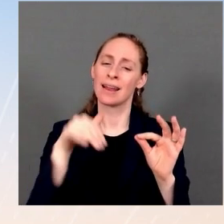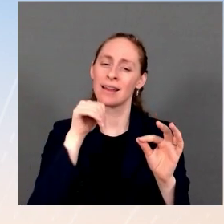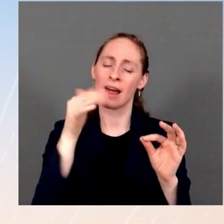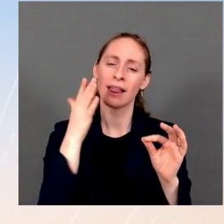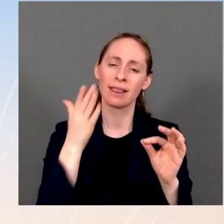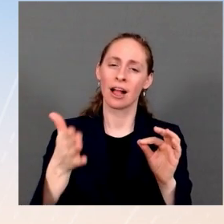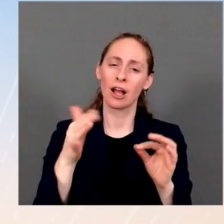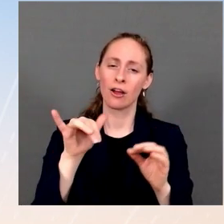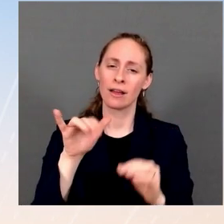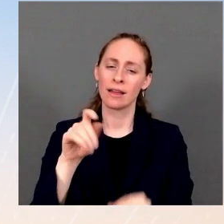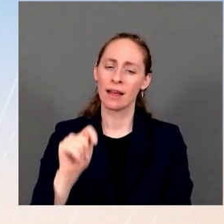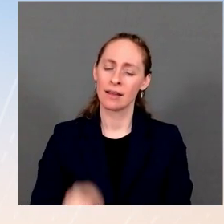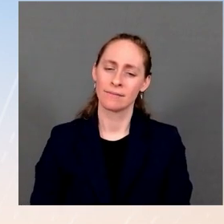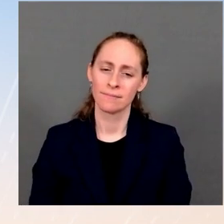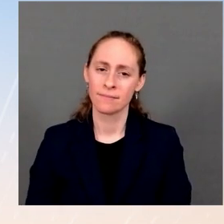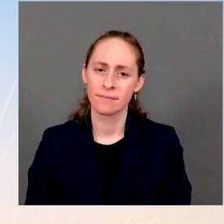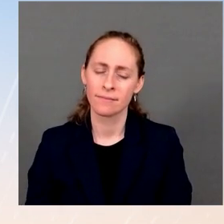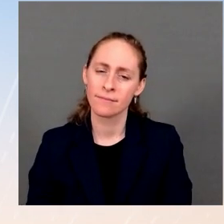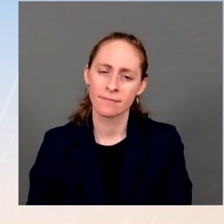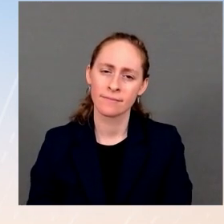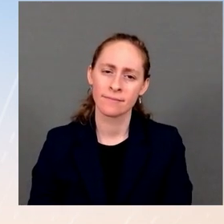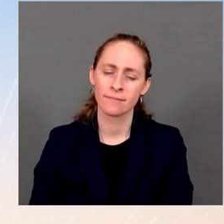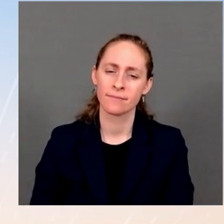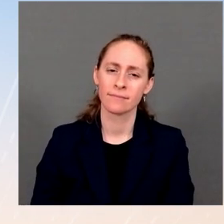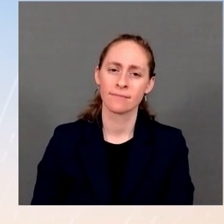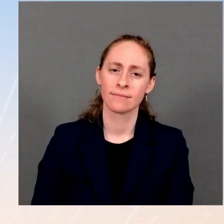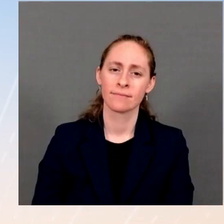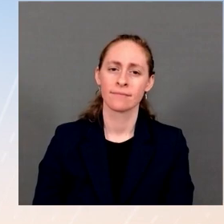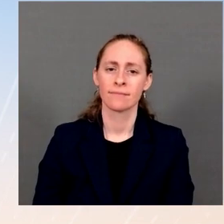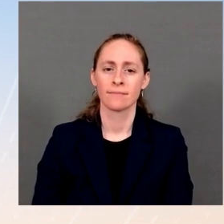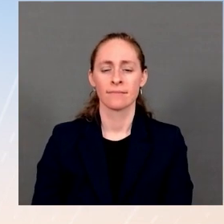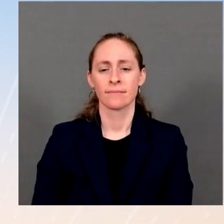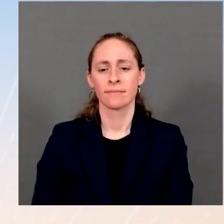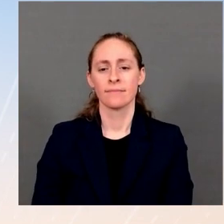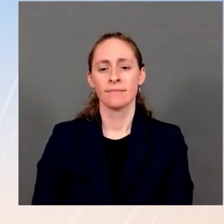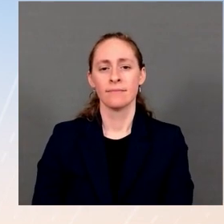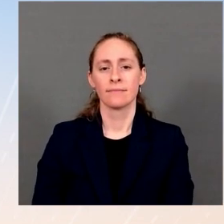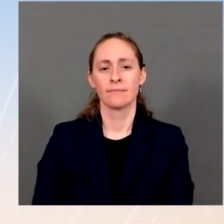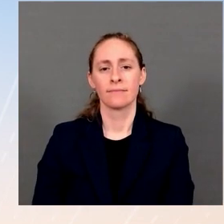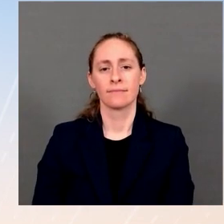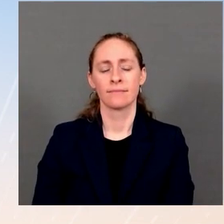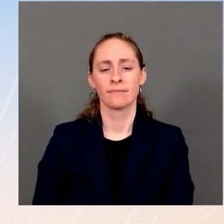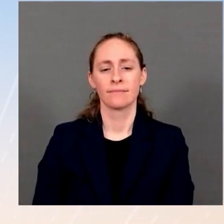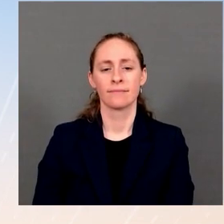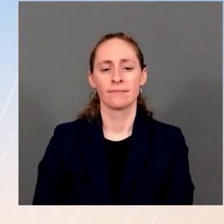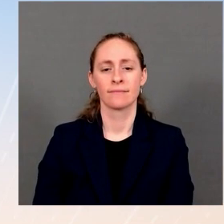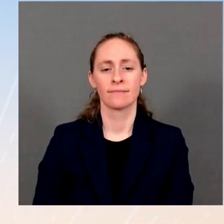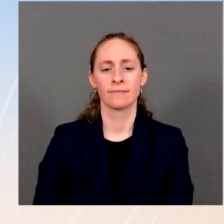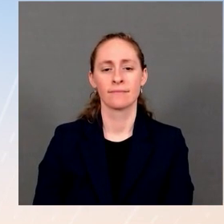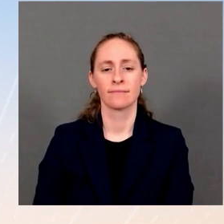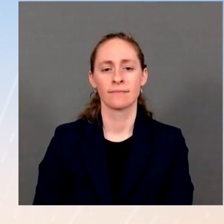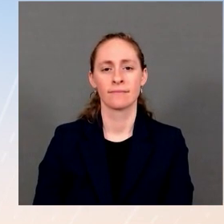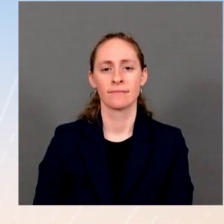he's been boosted, but the virus is swelling in a way that we haven't seen, probably, in a year.